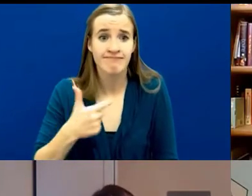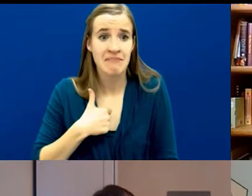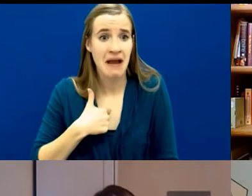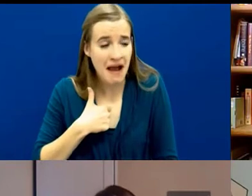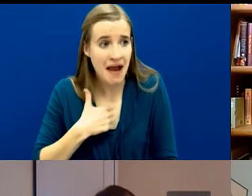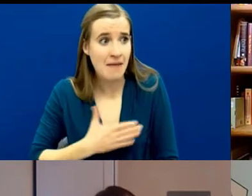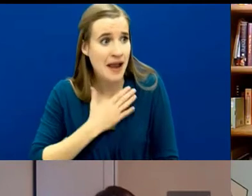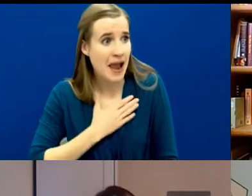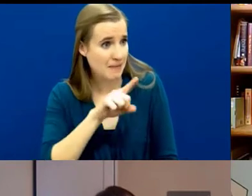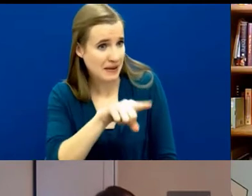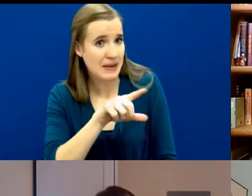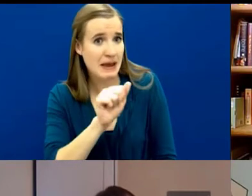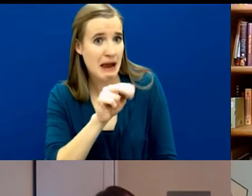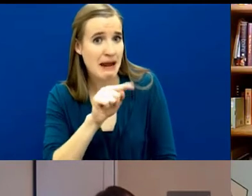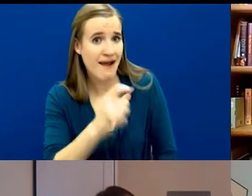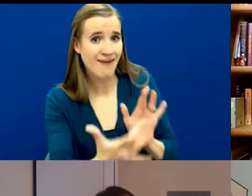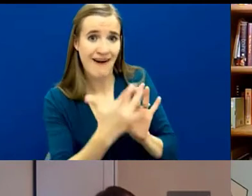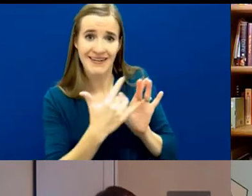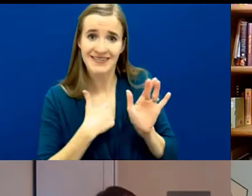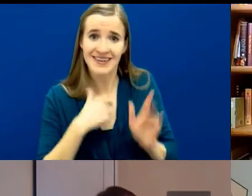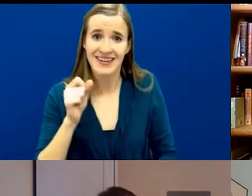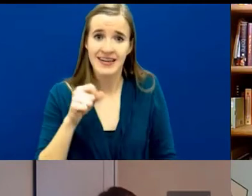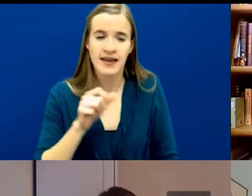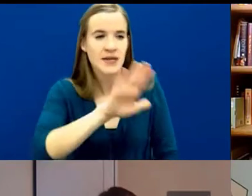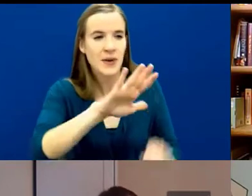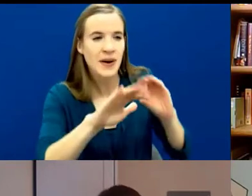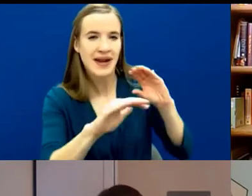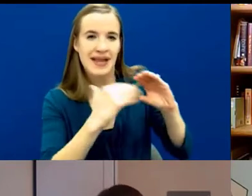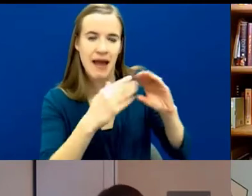you reached out, because what I loved about your email was you wanted to tell